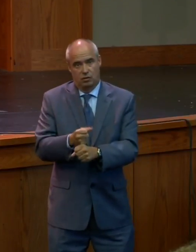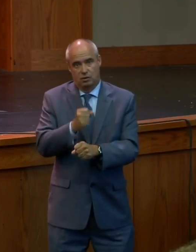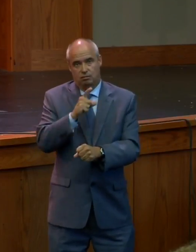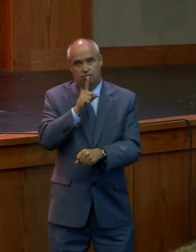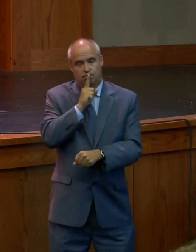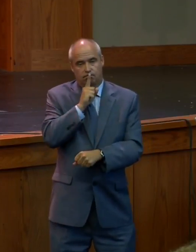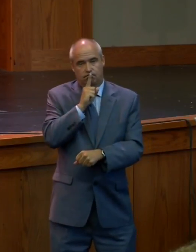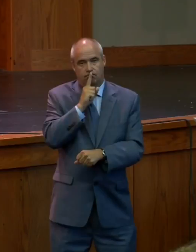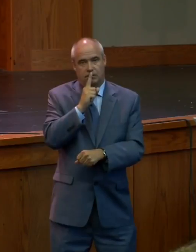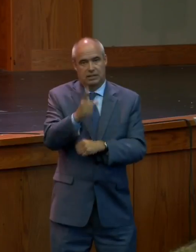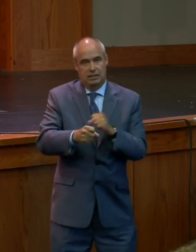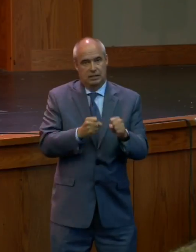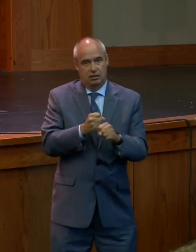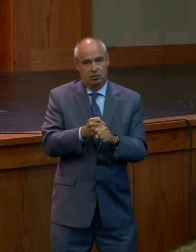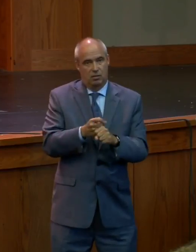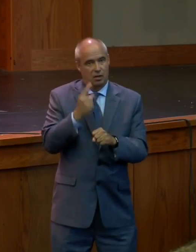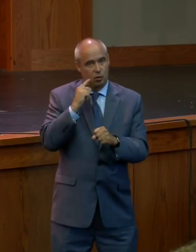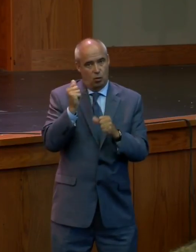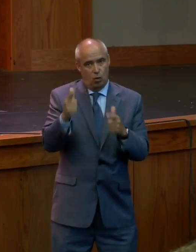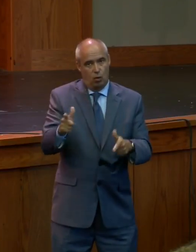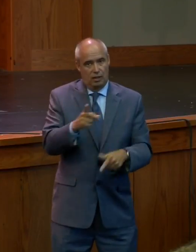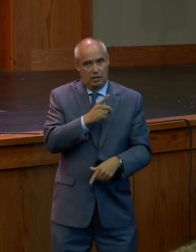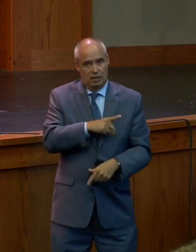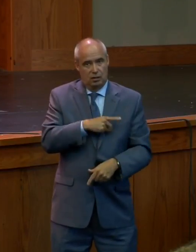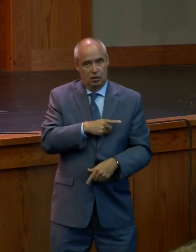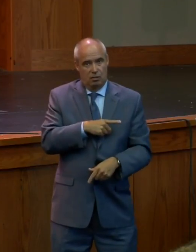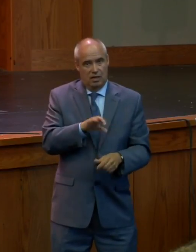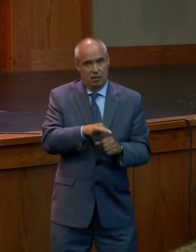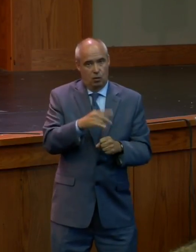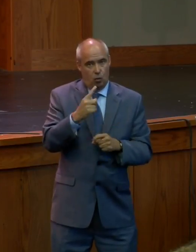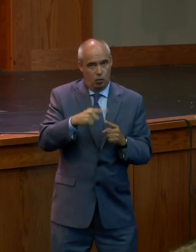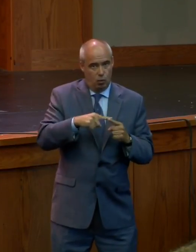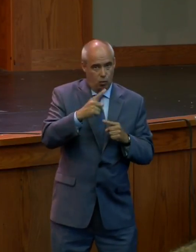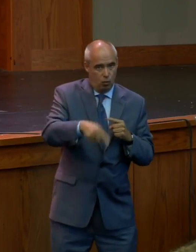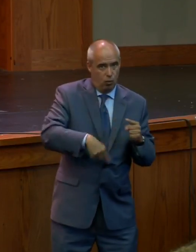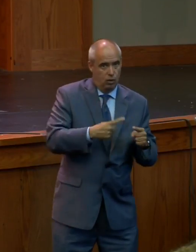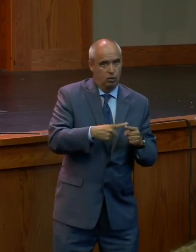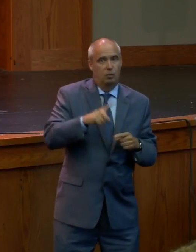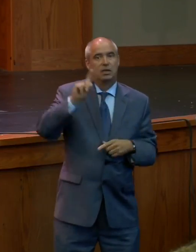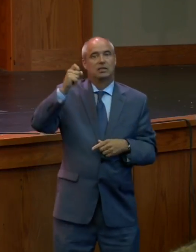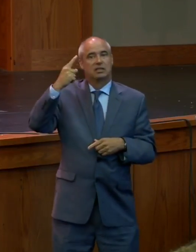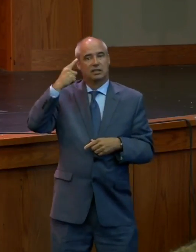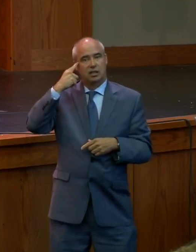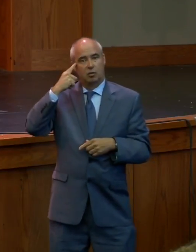I THINK ALL DELEGATES SHOULD BE ELECTED IN ONE CYCLE AND THE GOVERNOR, SPEAKER, ATTORNEY GENERAL AND OTHER NONDELEGATE